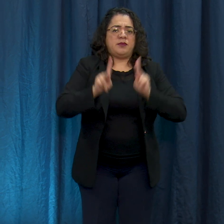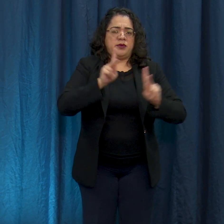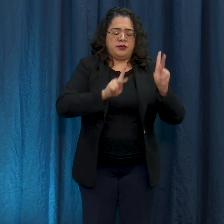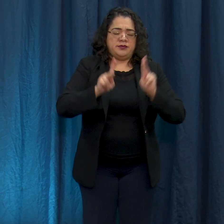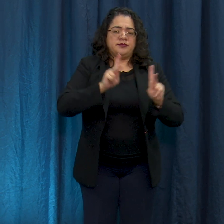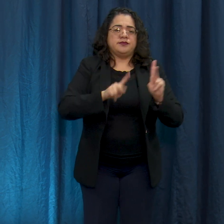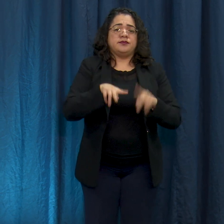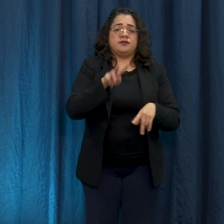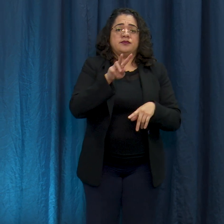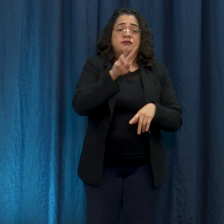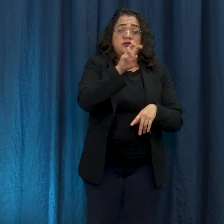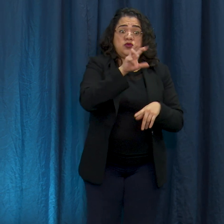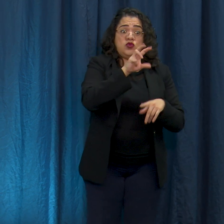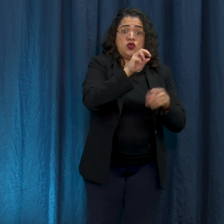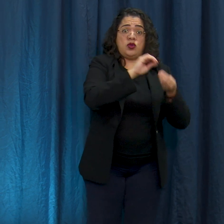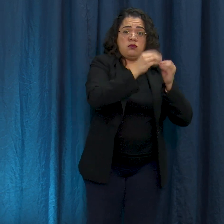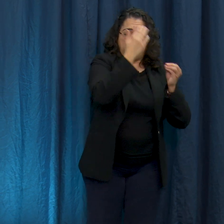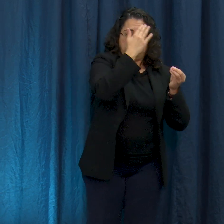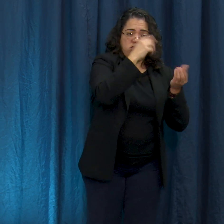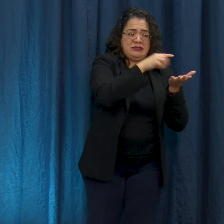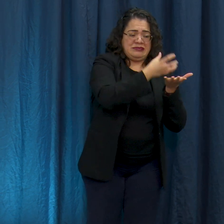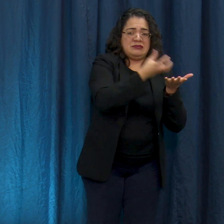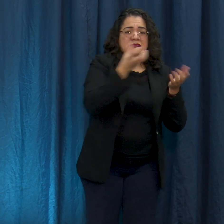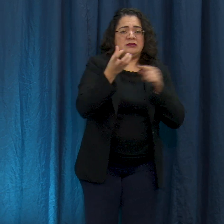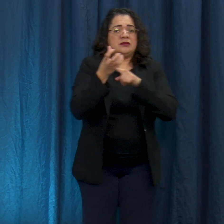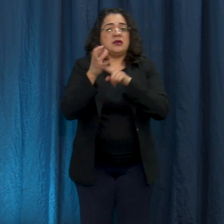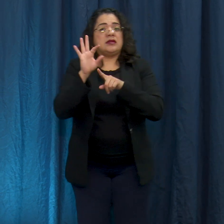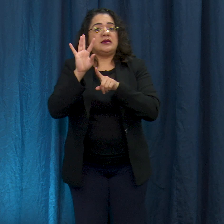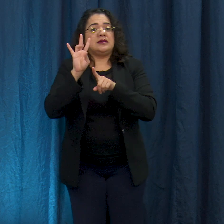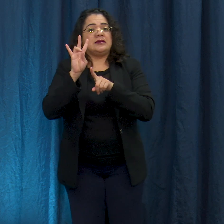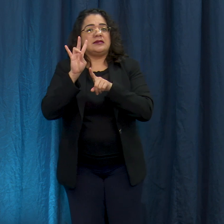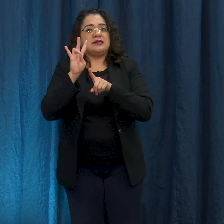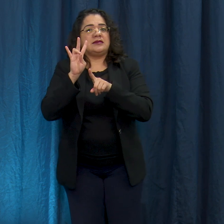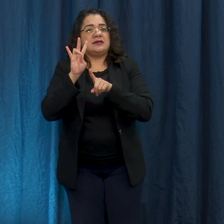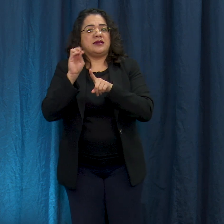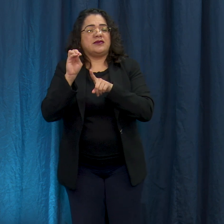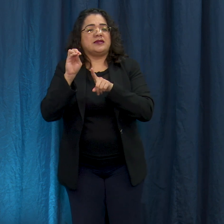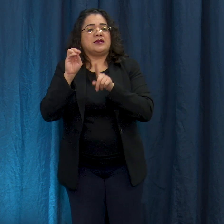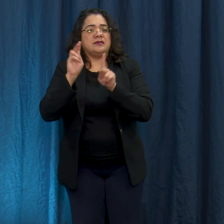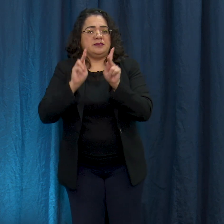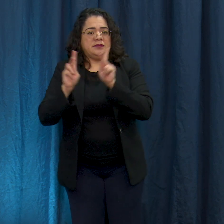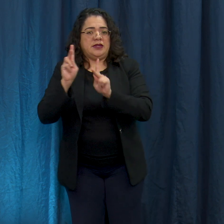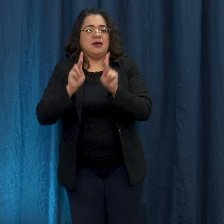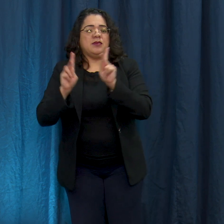in toast Renta casos say Tenten personas ya sayin recuperate Oh Tessa Fortuna